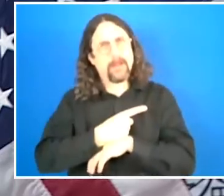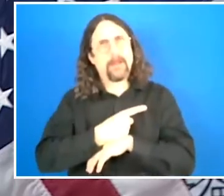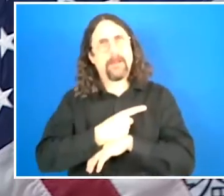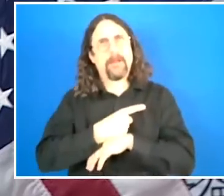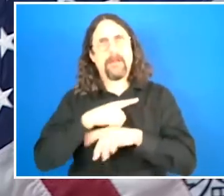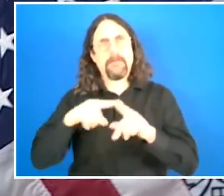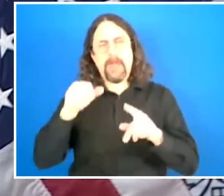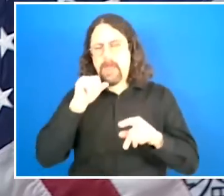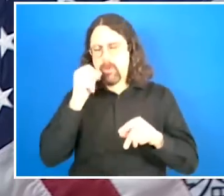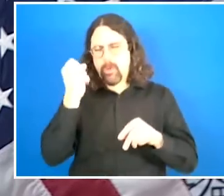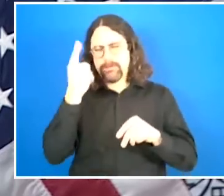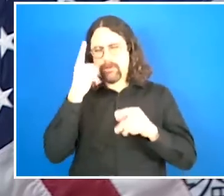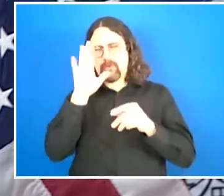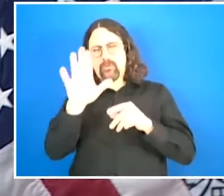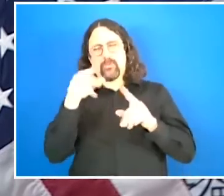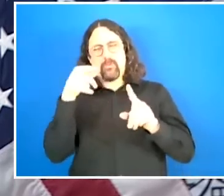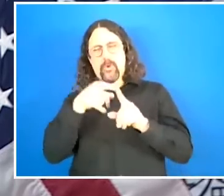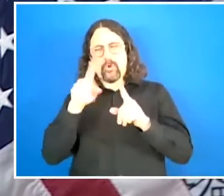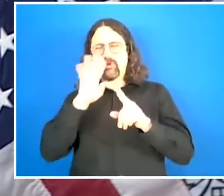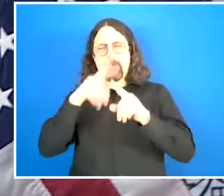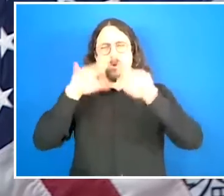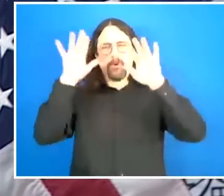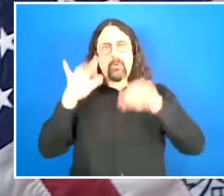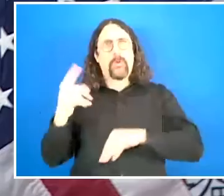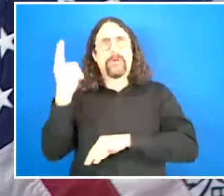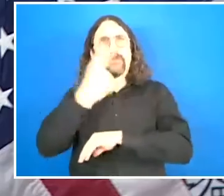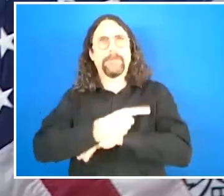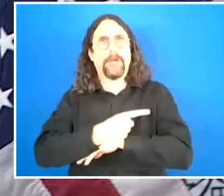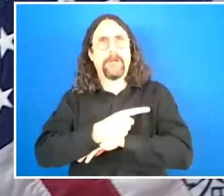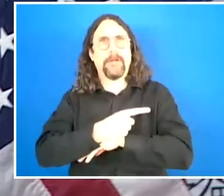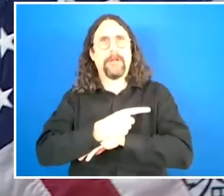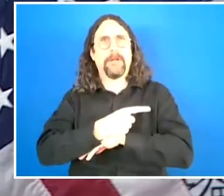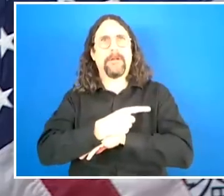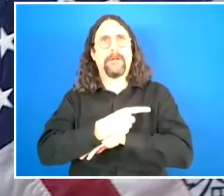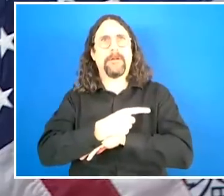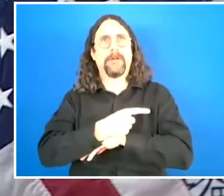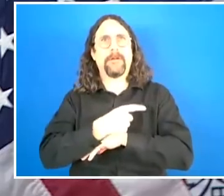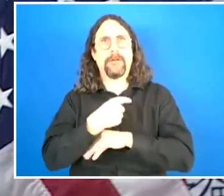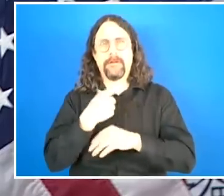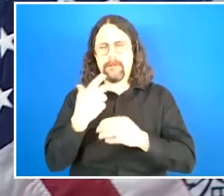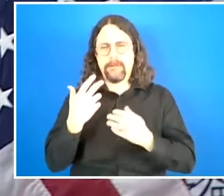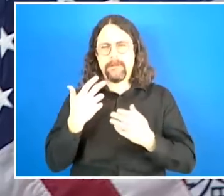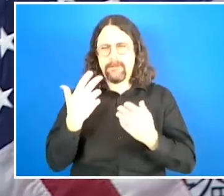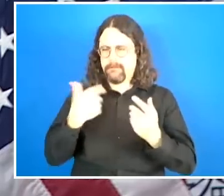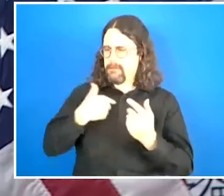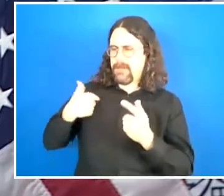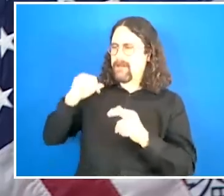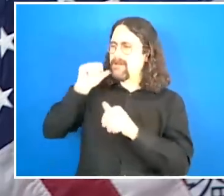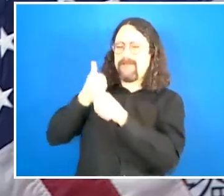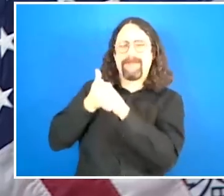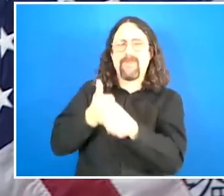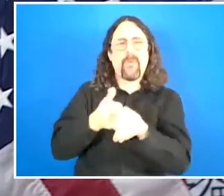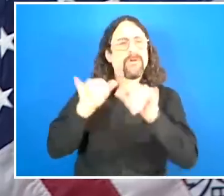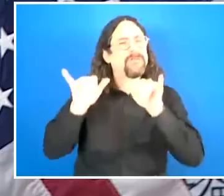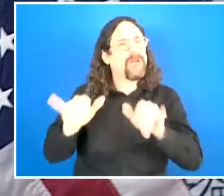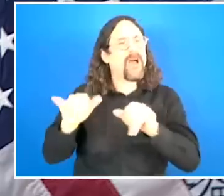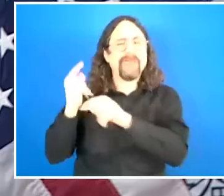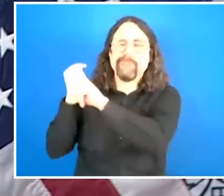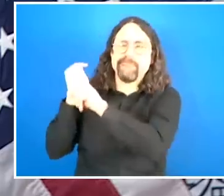HAVE TO DO THIS BUT ONCE WE BROKE OUT OF THE TRADITIONAL MODEL OF KIDS GOING TO